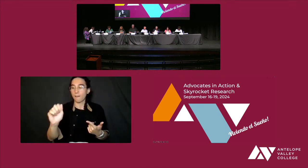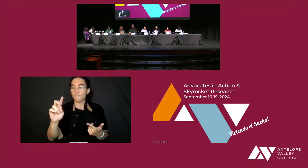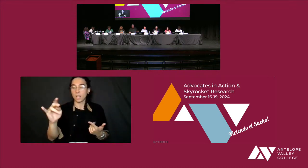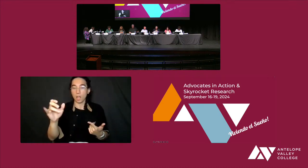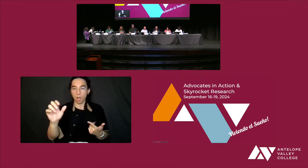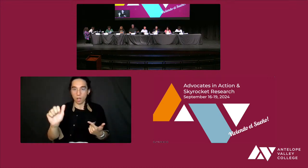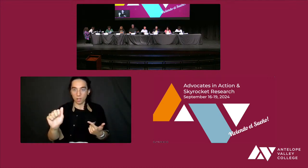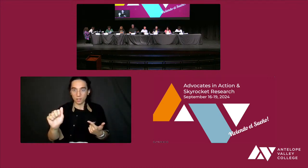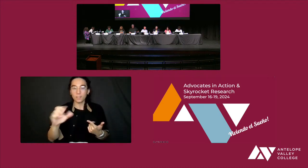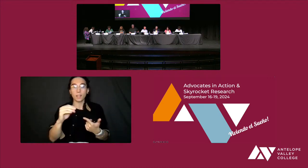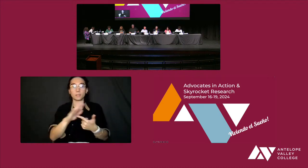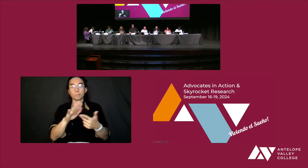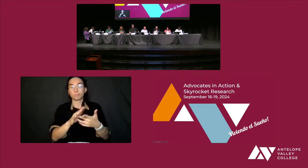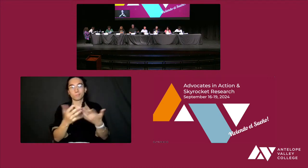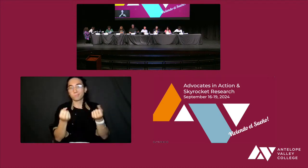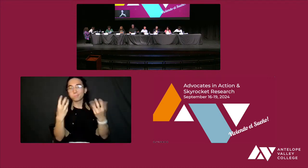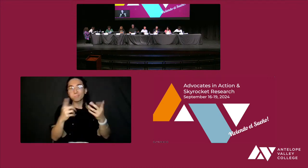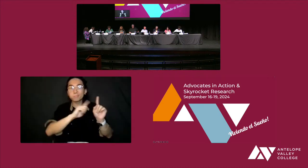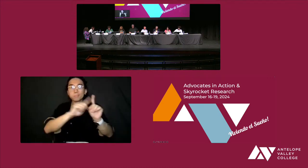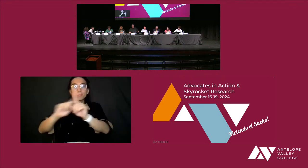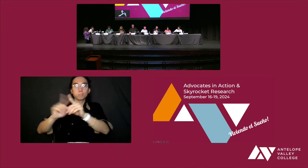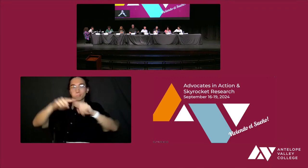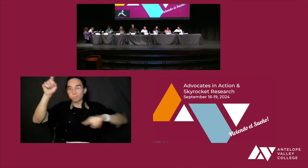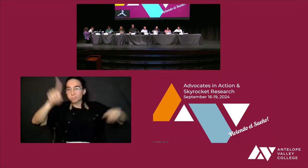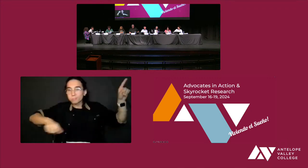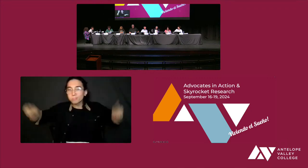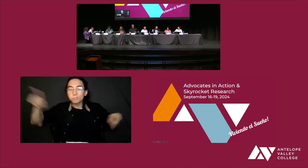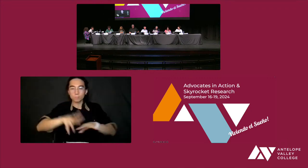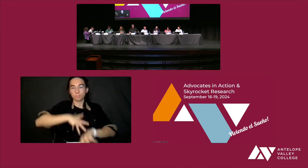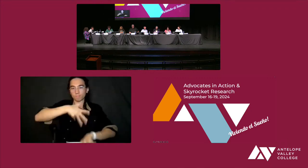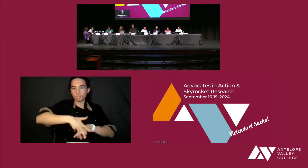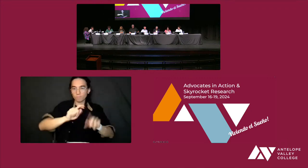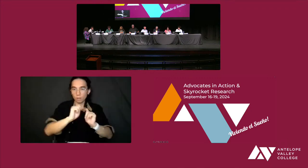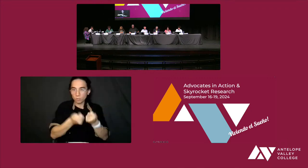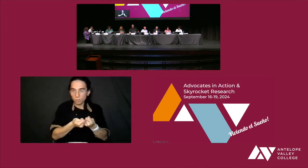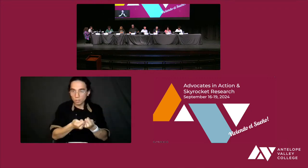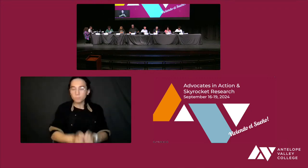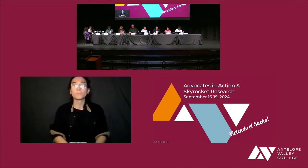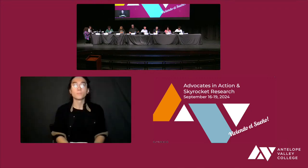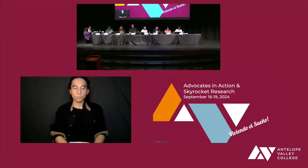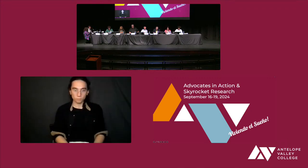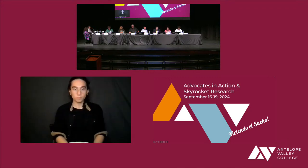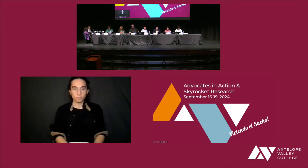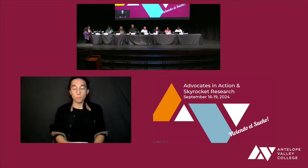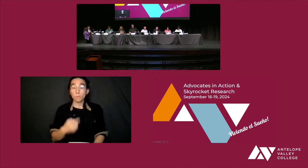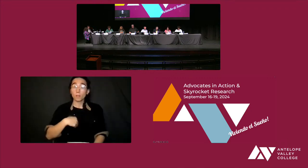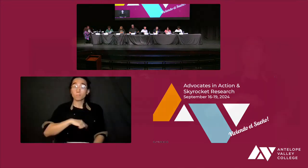and to many diverse Indigenous peoples who call this region home. We also pay respect to elders, both past and present,